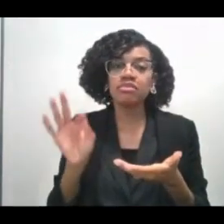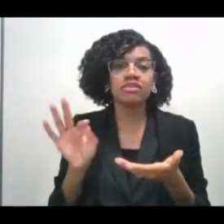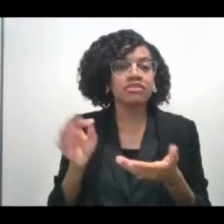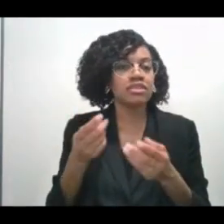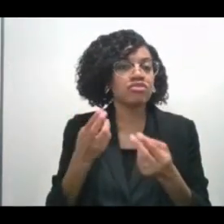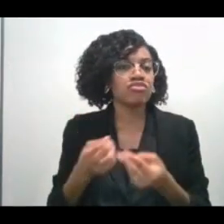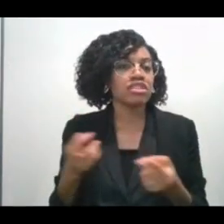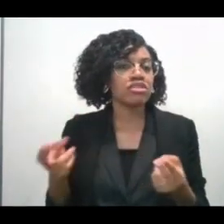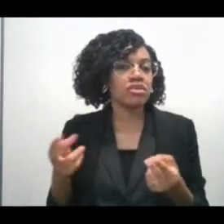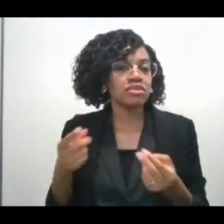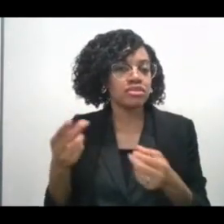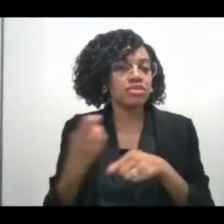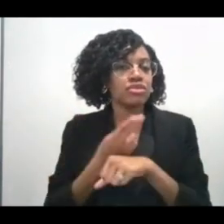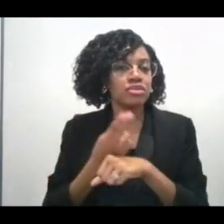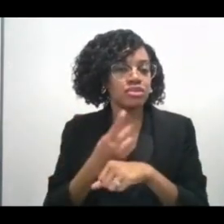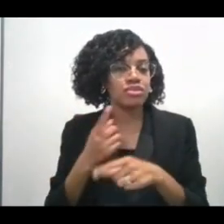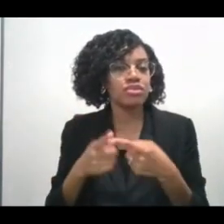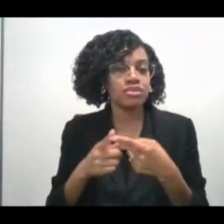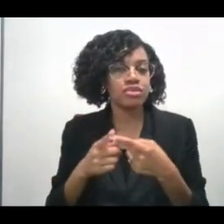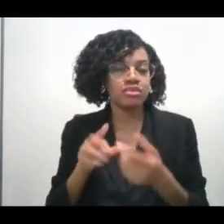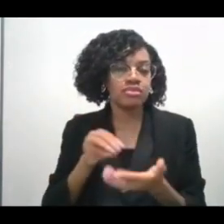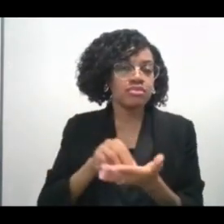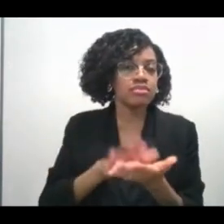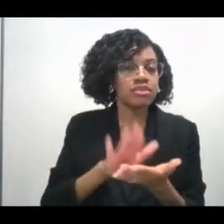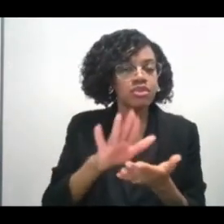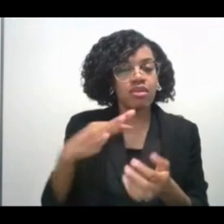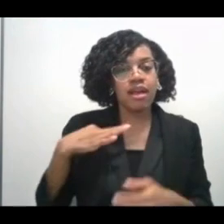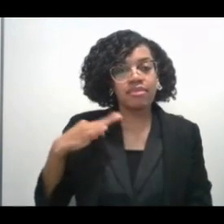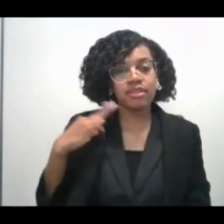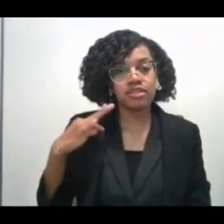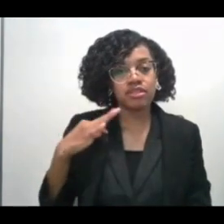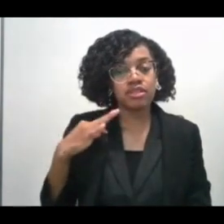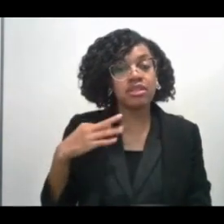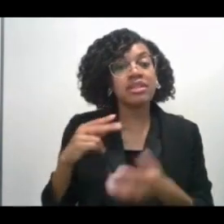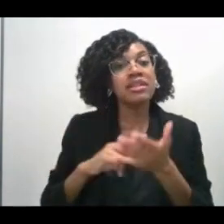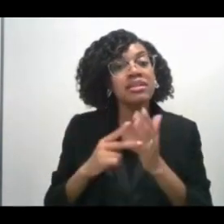so that the reviewers understand that you've carefully considered